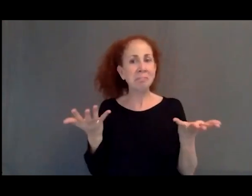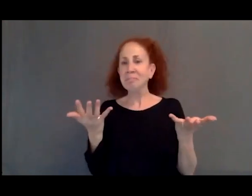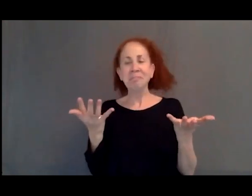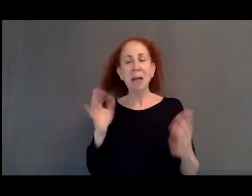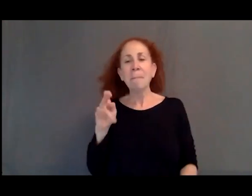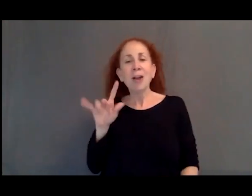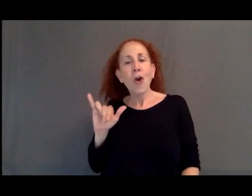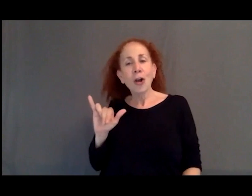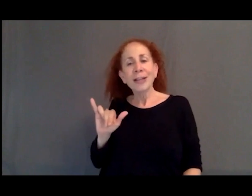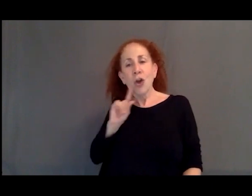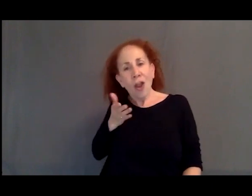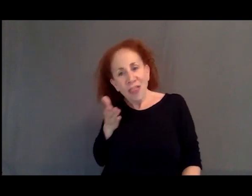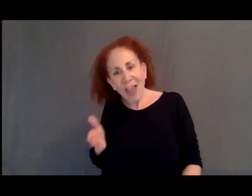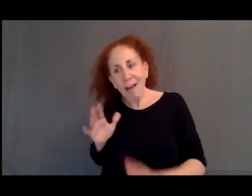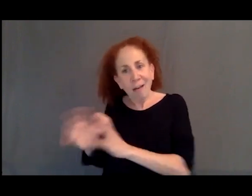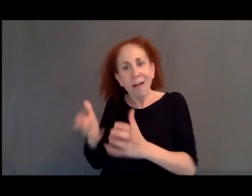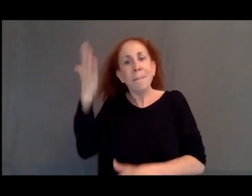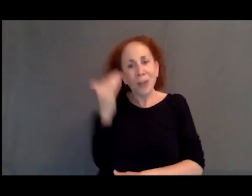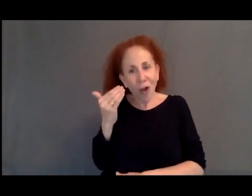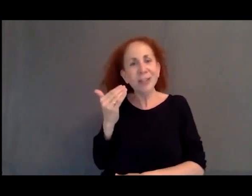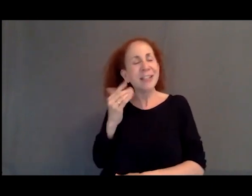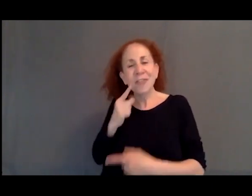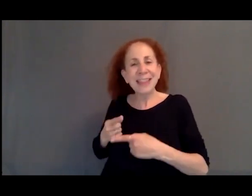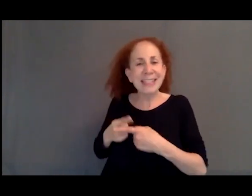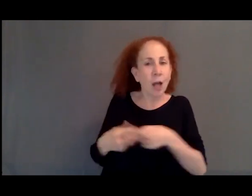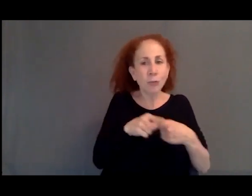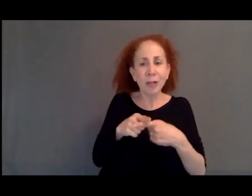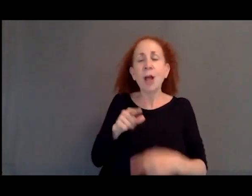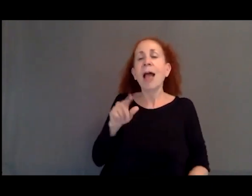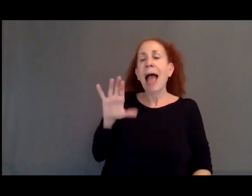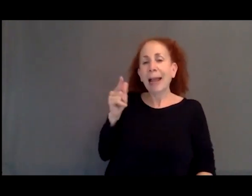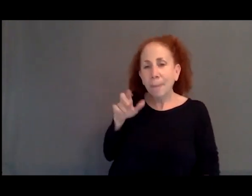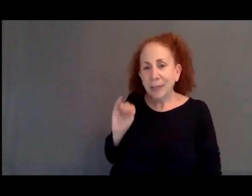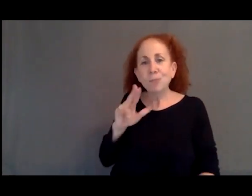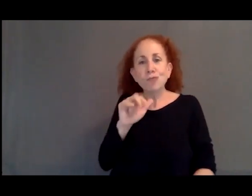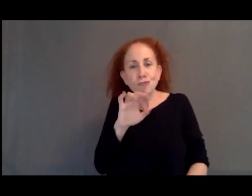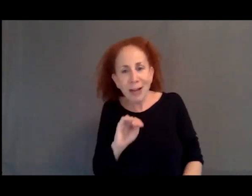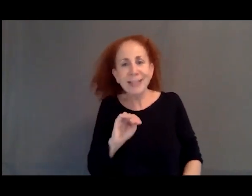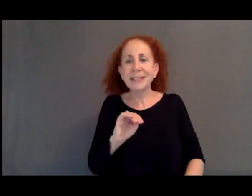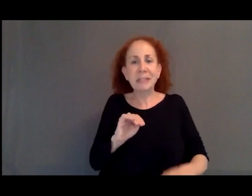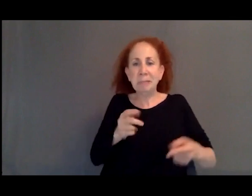exist because of these contradictions of capitalism, colonialism, racism, imperialism and so on. Those haven't gone away.